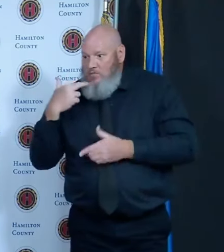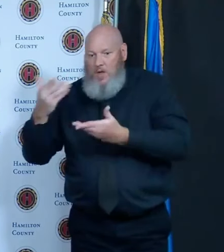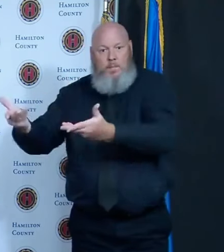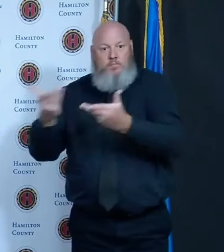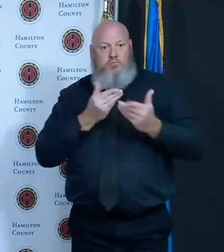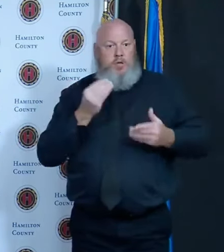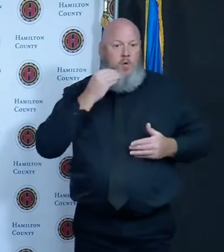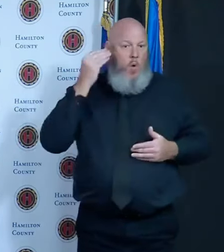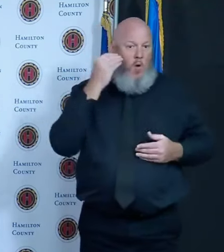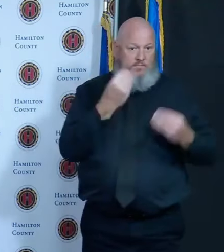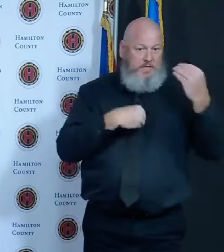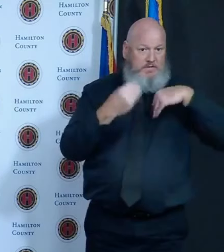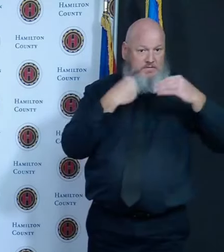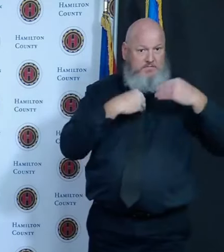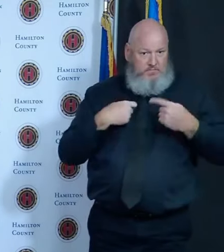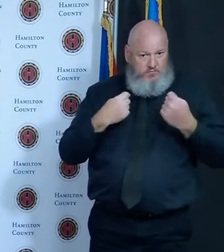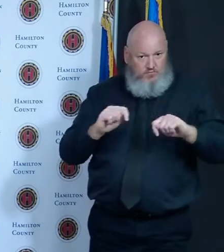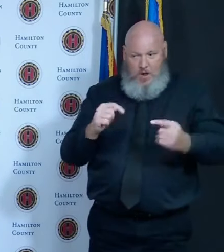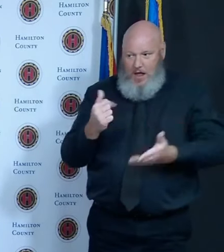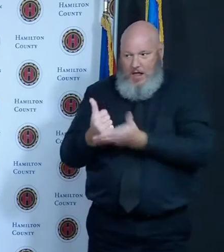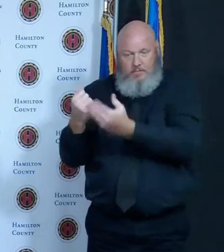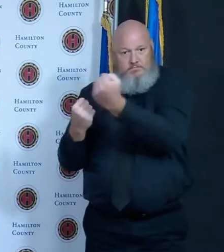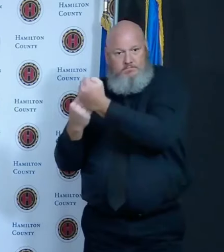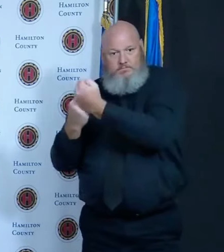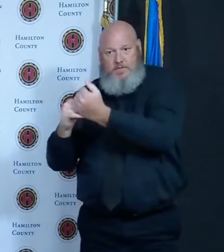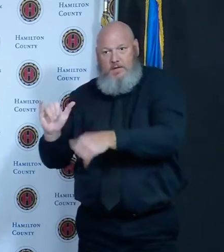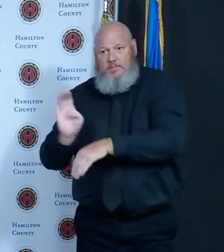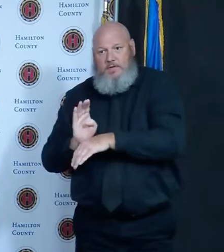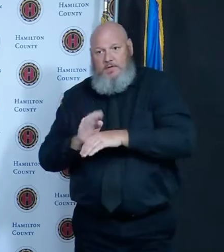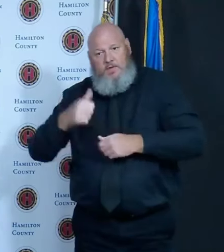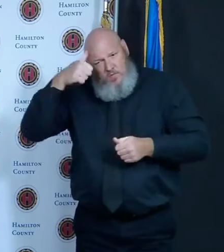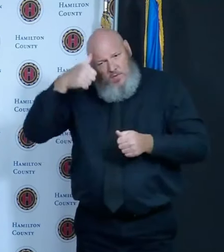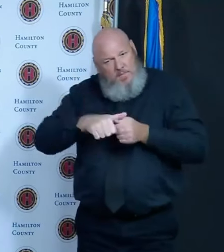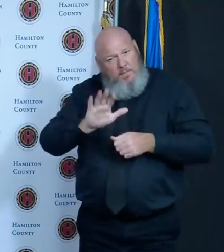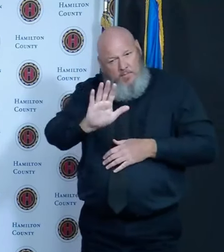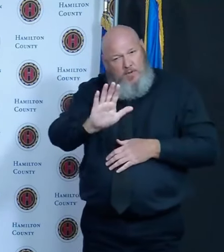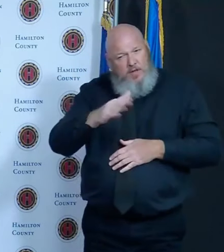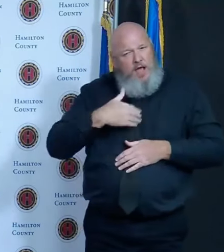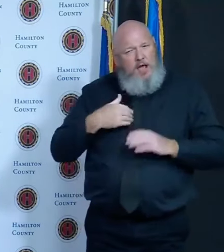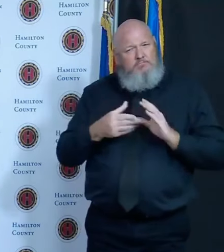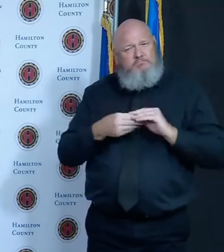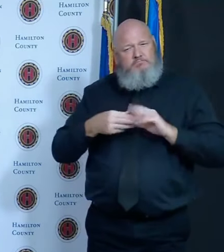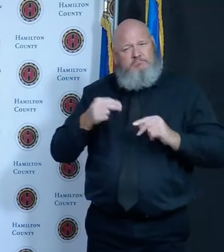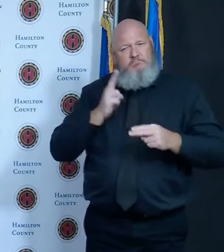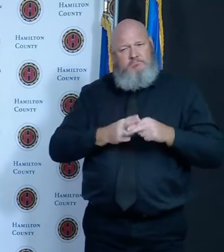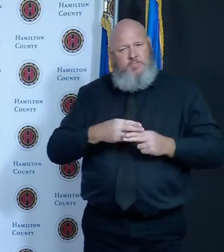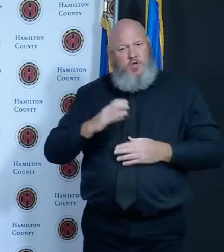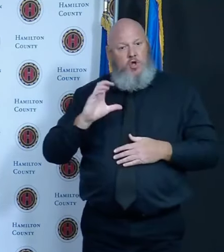he had this program where if you bought a gift card say for $100 and you sent